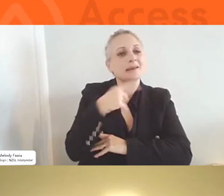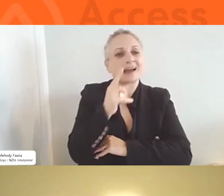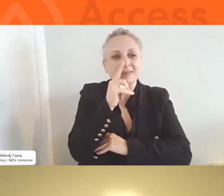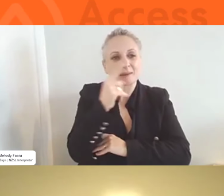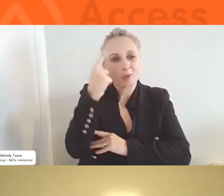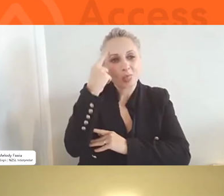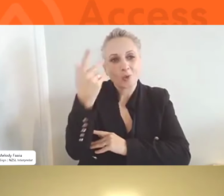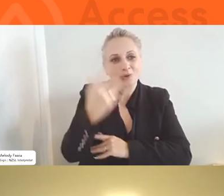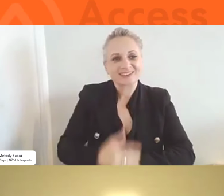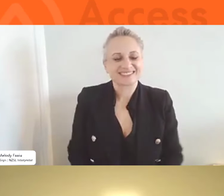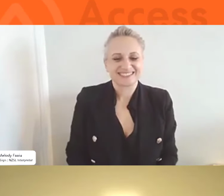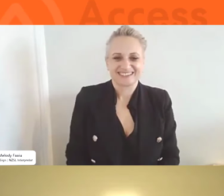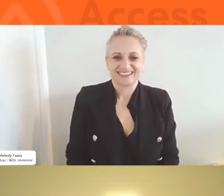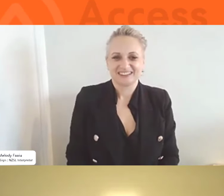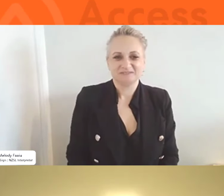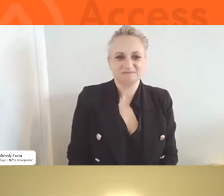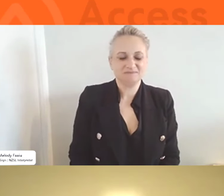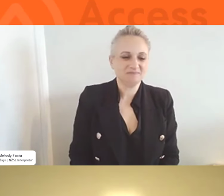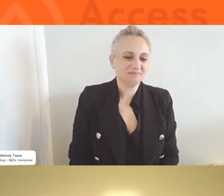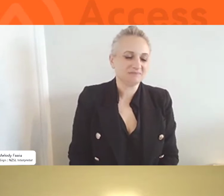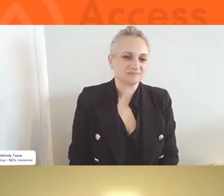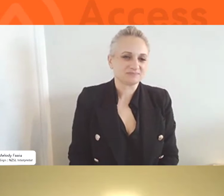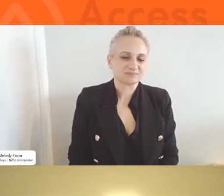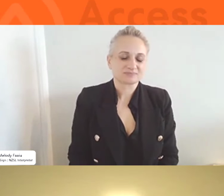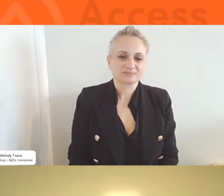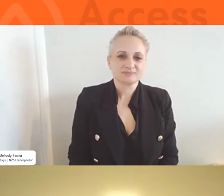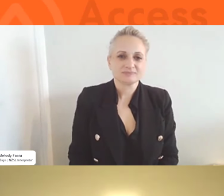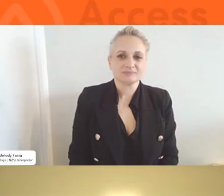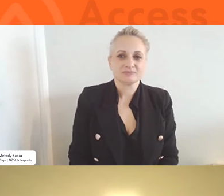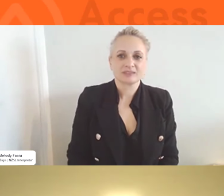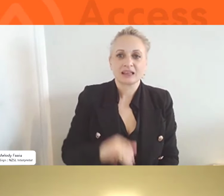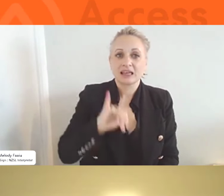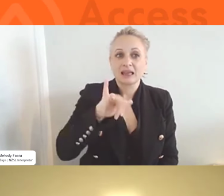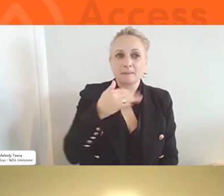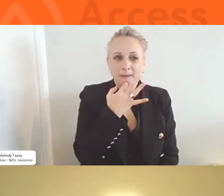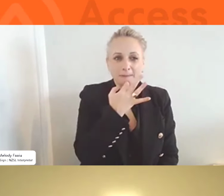Raymond, I wonder if I might ask Councillor Sinclair to field that